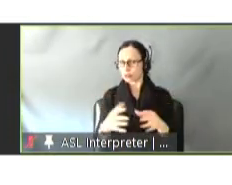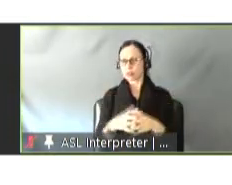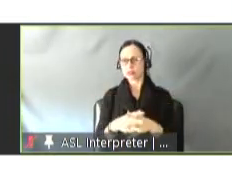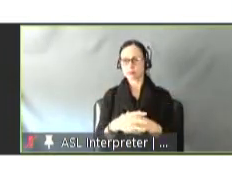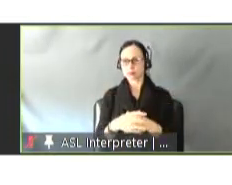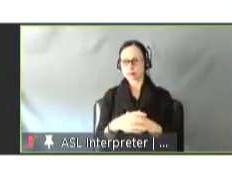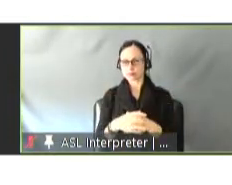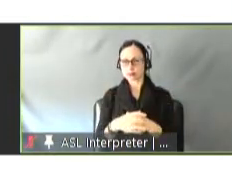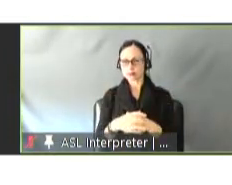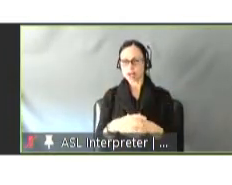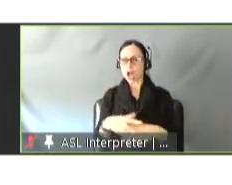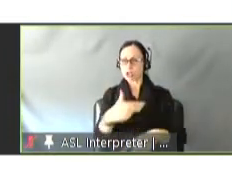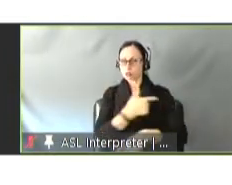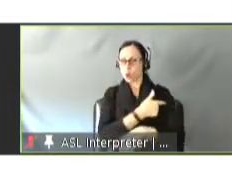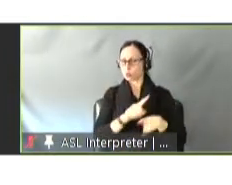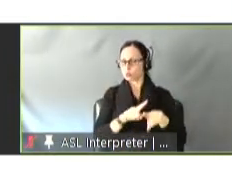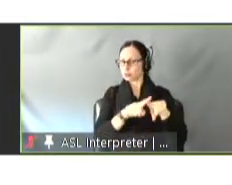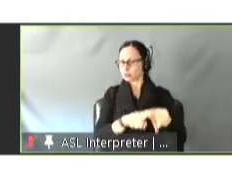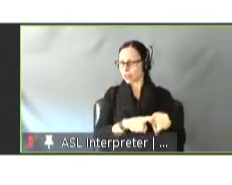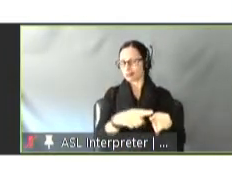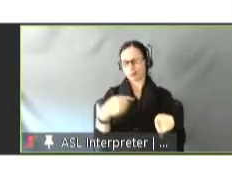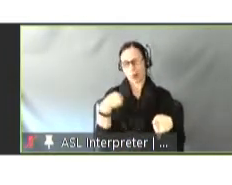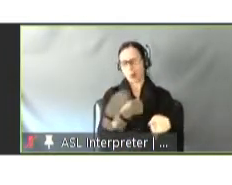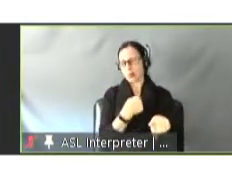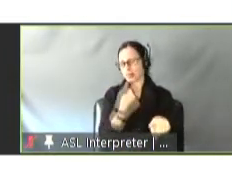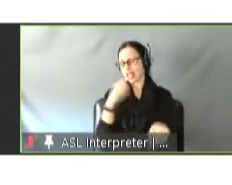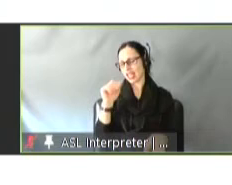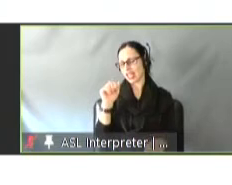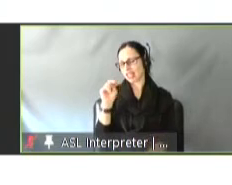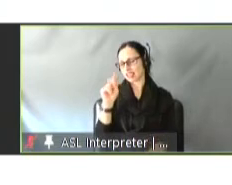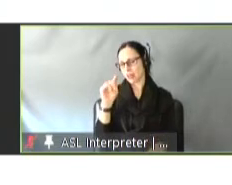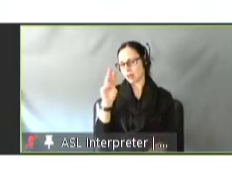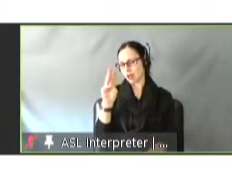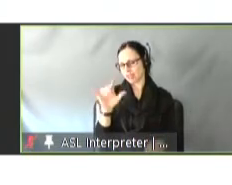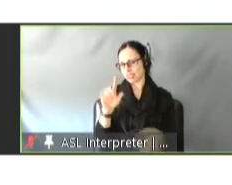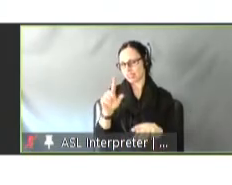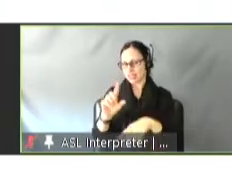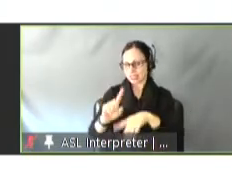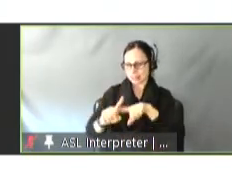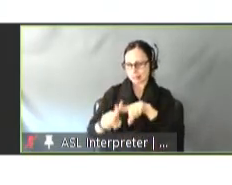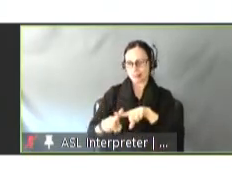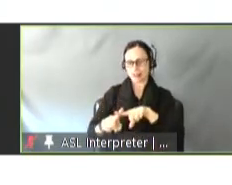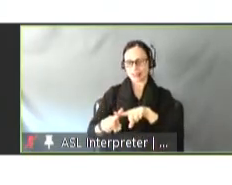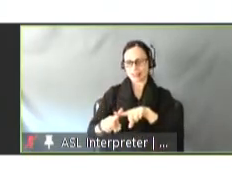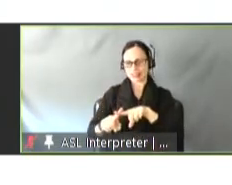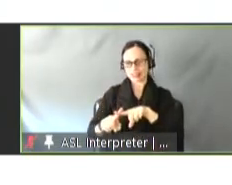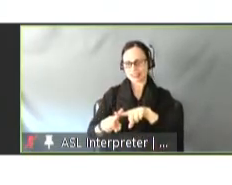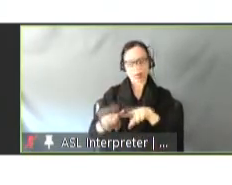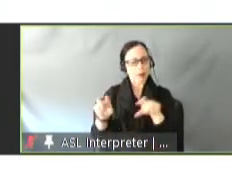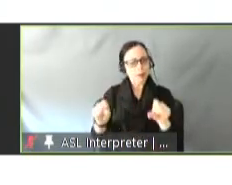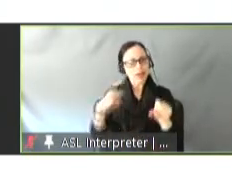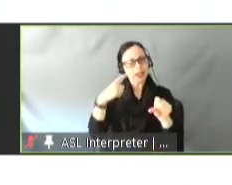dose dependent or, as we like to say, antibody dependent ability to protect the animals